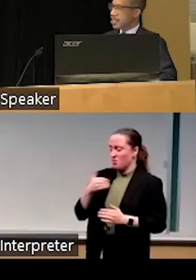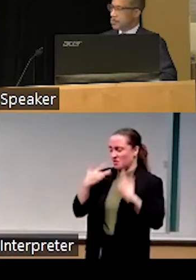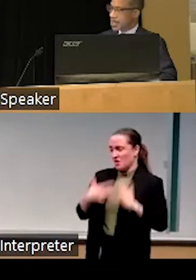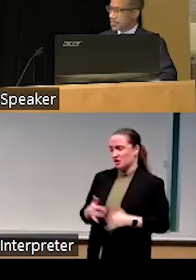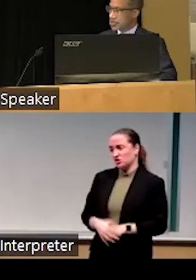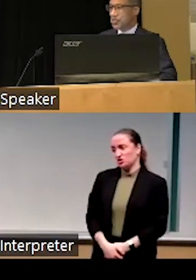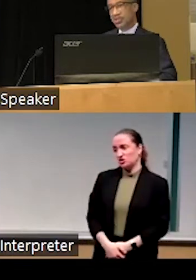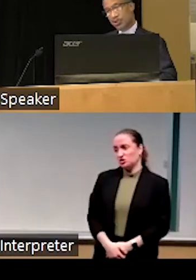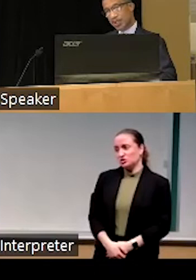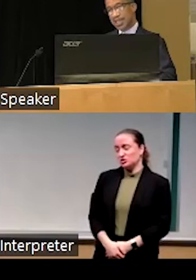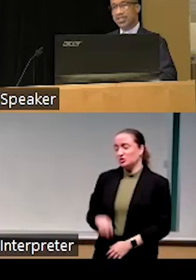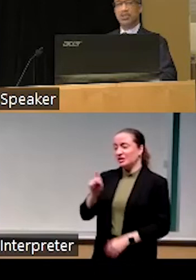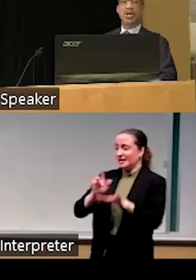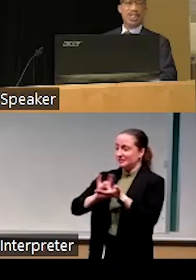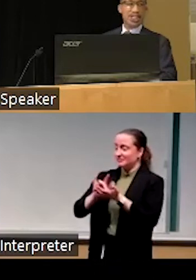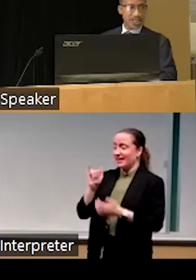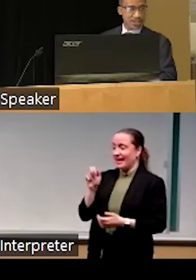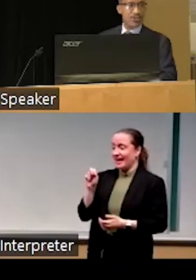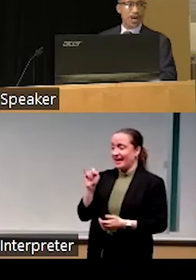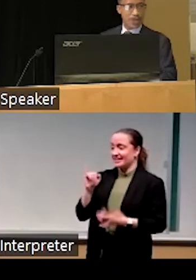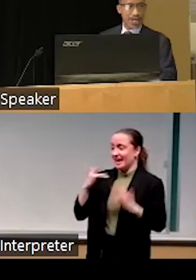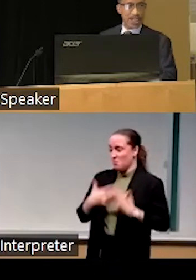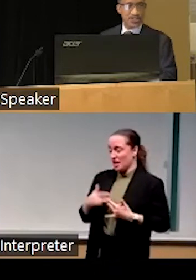antidepressants which she told me that she didn't want to get addicted to my medication